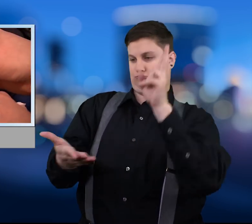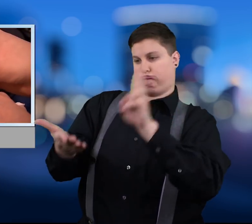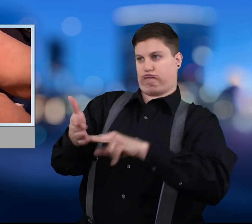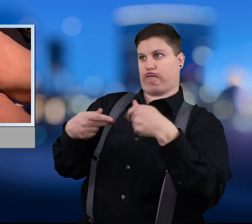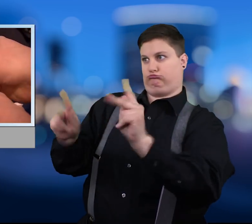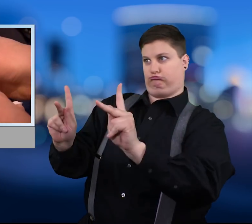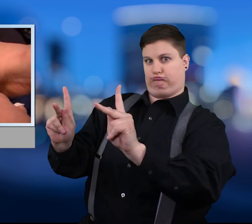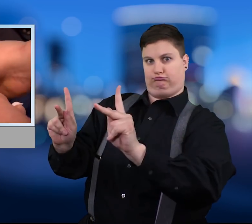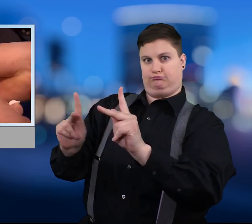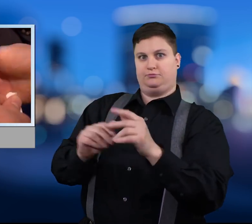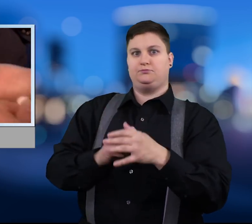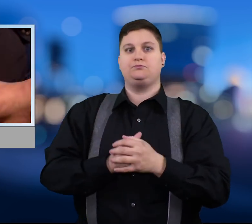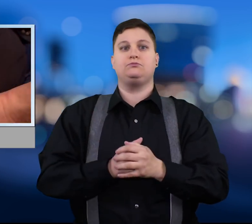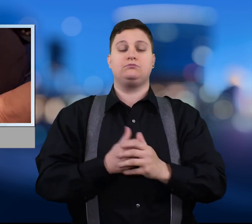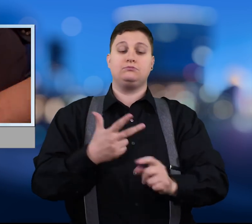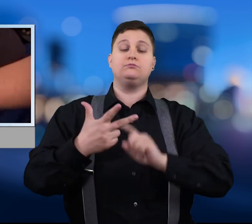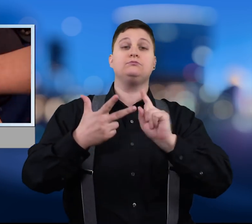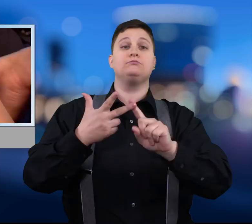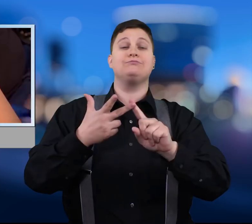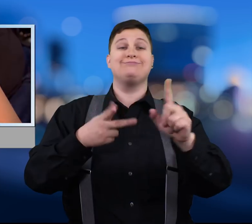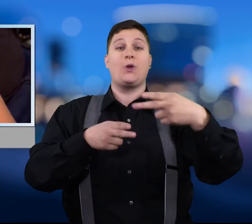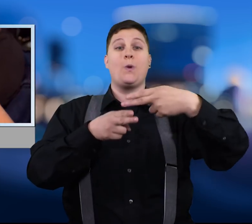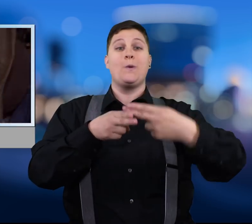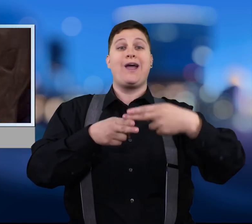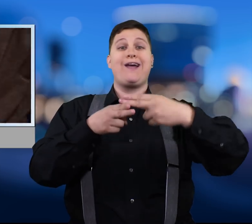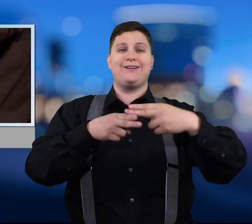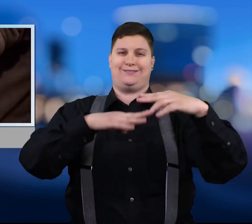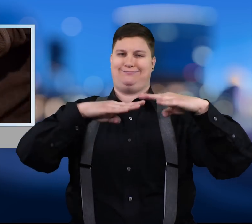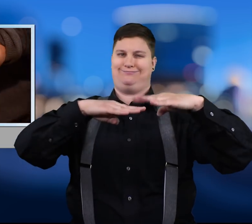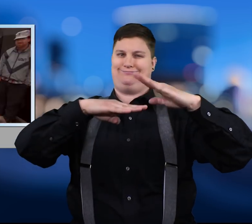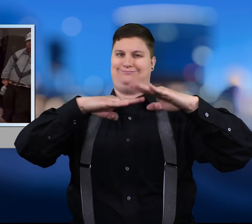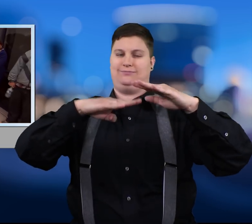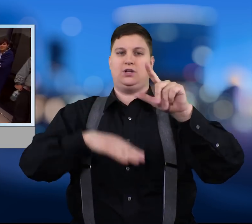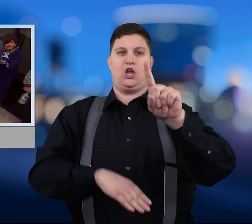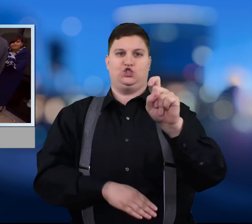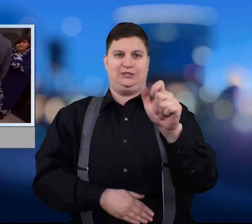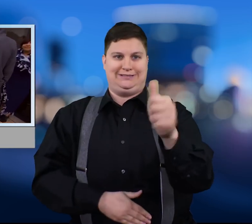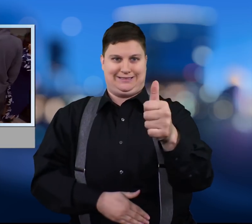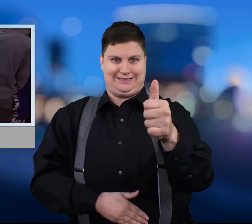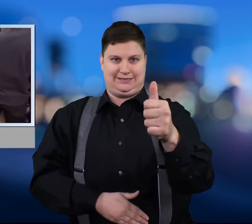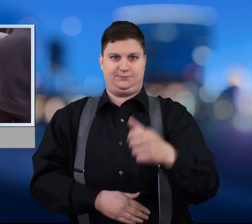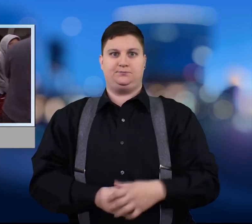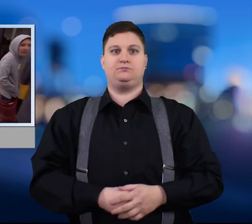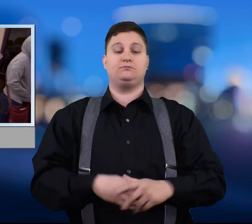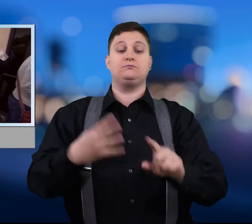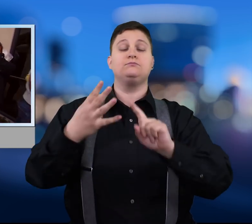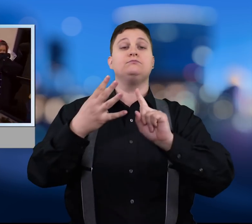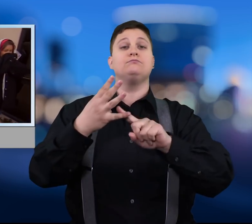consent. And weigh at least 110 pounds.